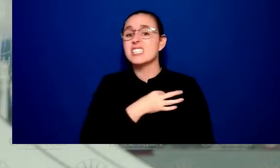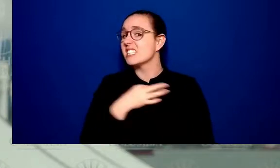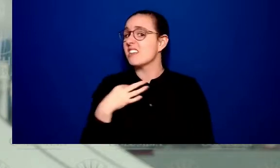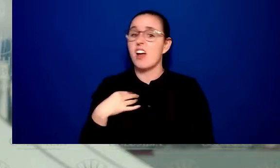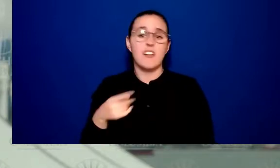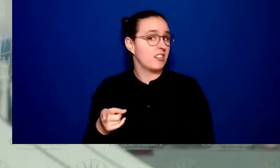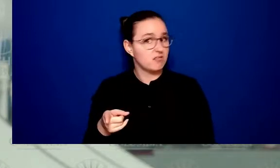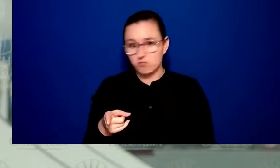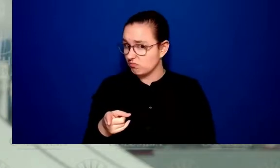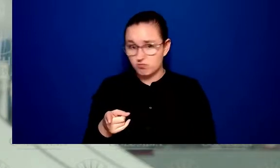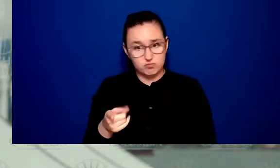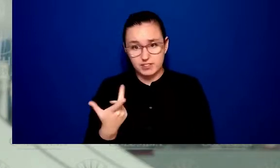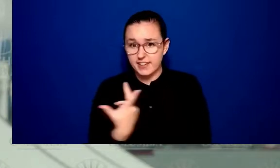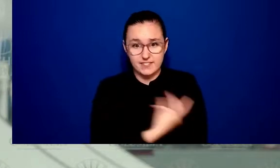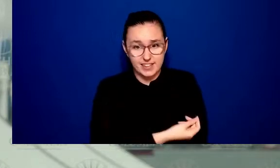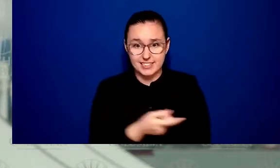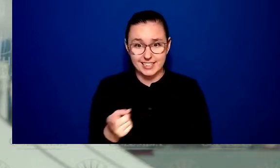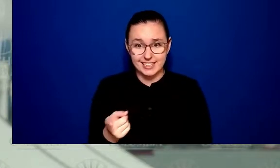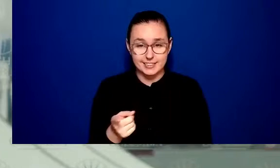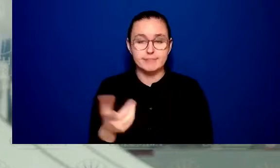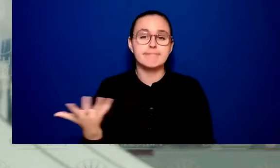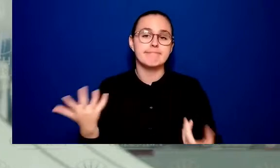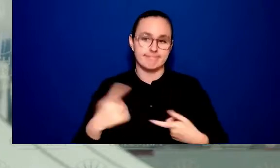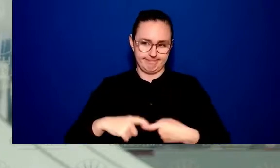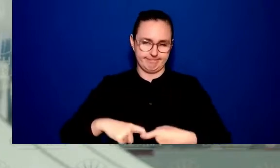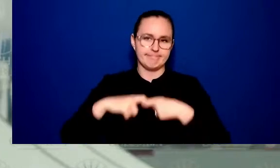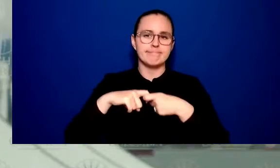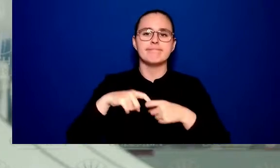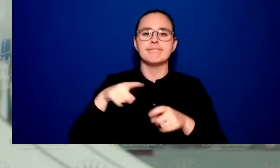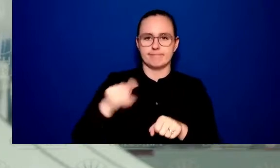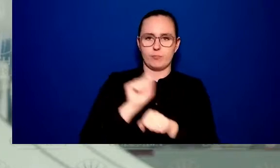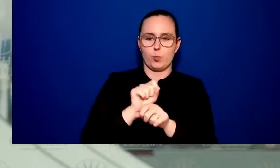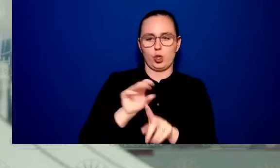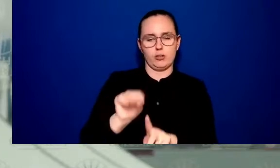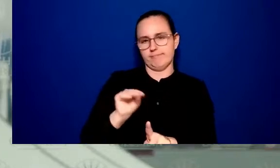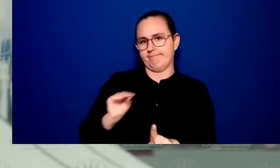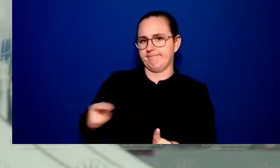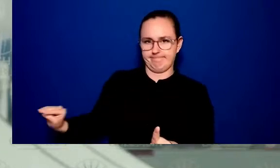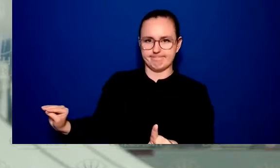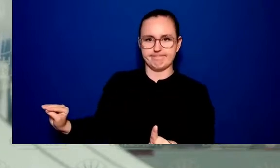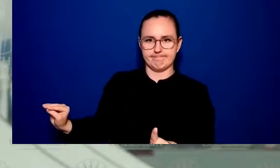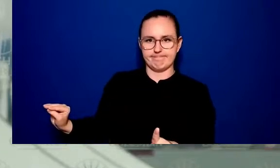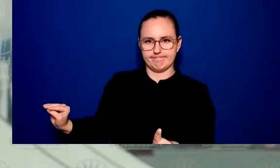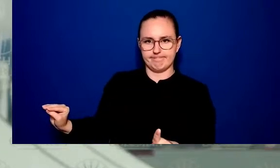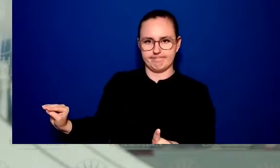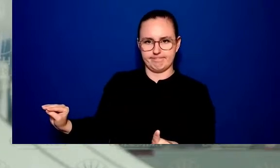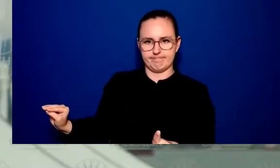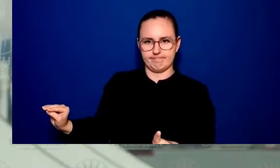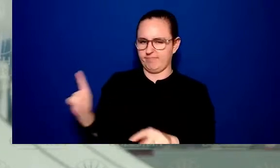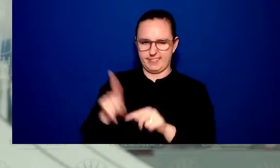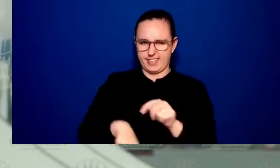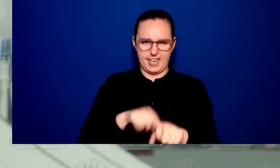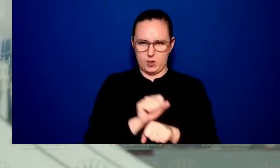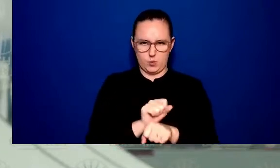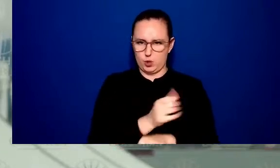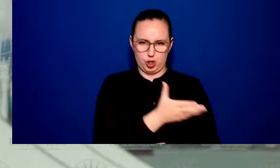residents continue to get the care. They need a lot of work has gone into this. Obviously a